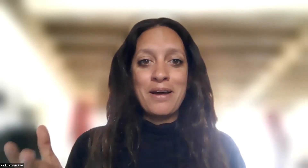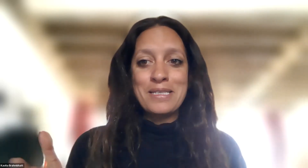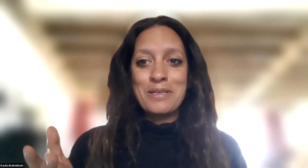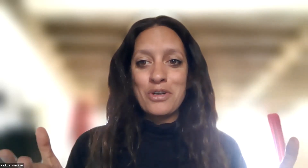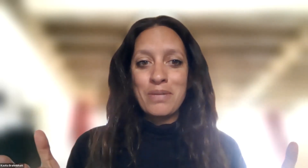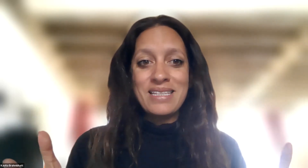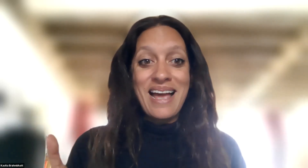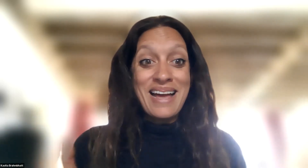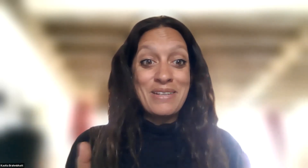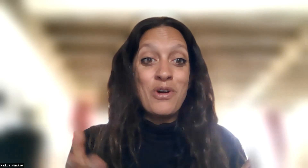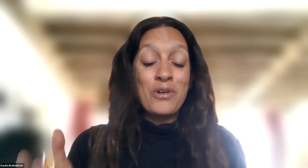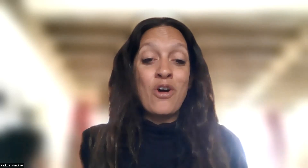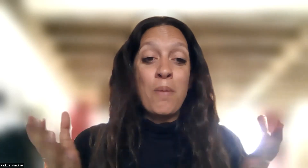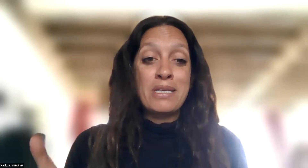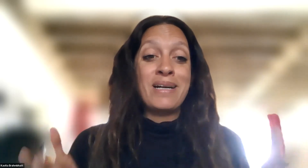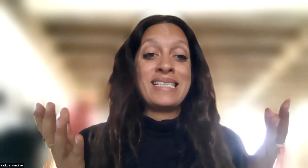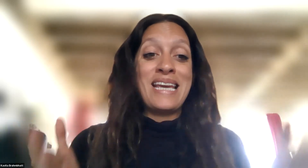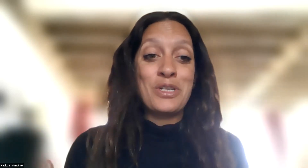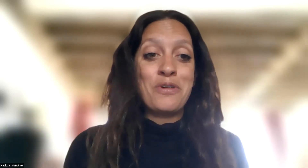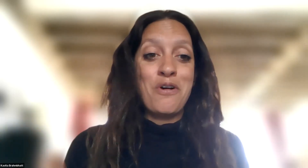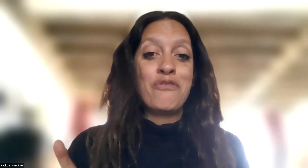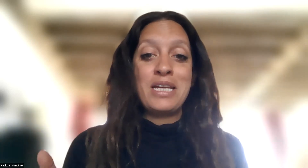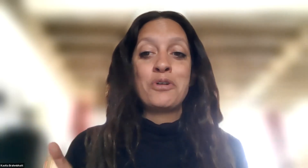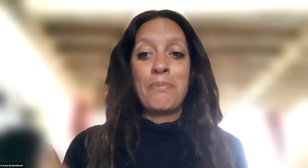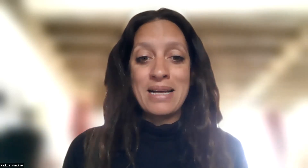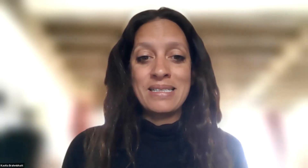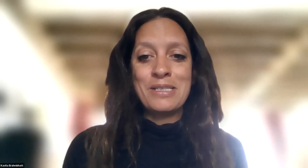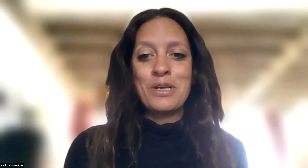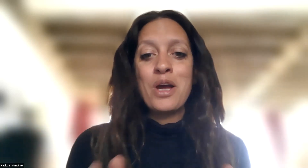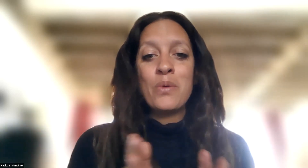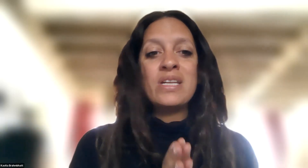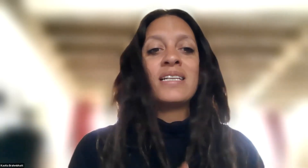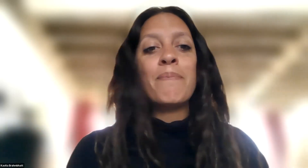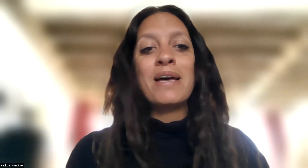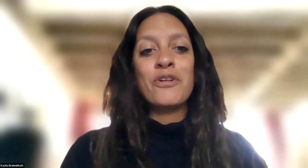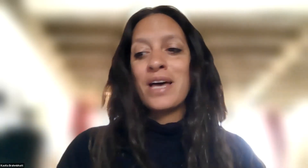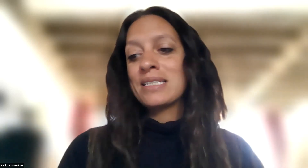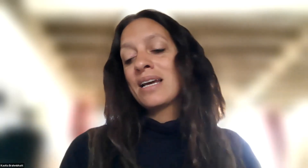other a lot. Actually, what we find sometimes, it is a duplication of certain guidelines and documents and